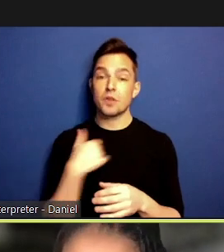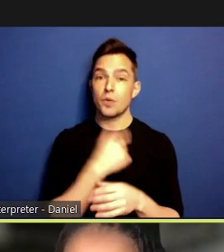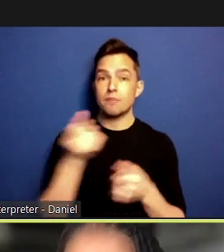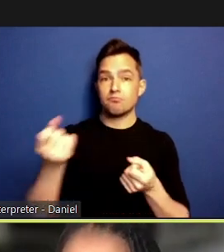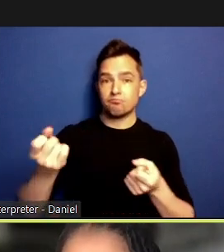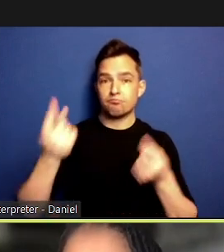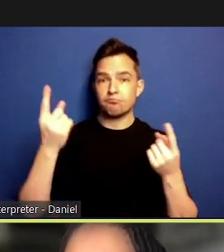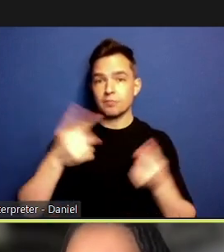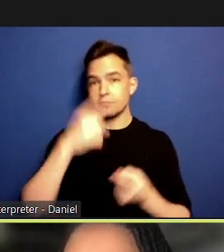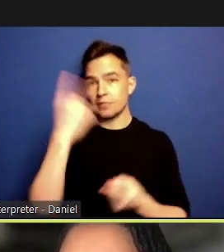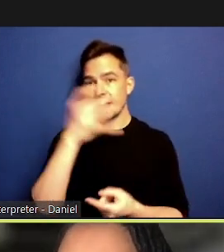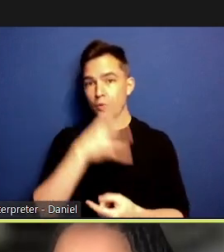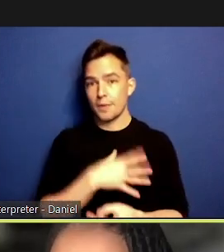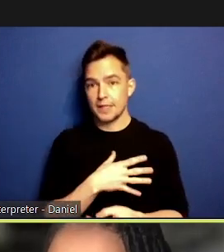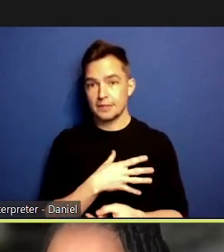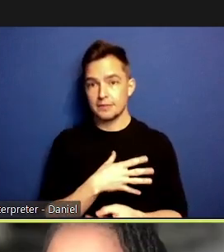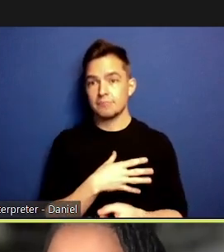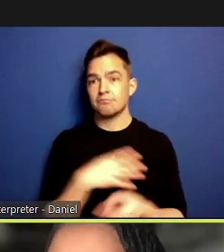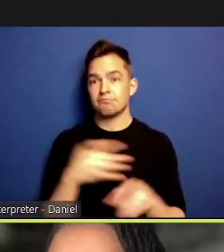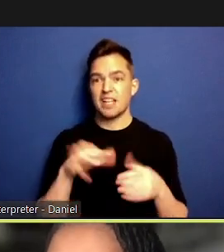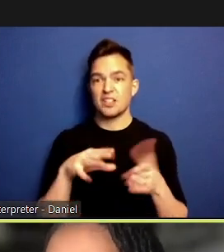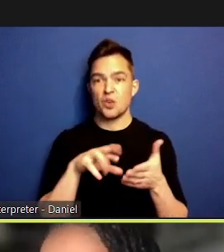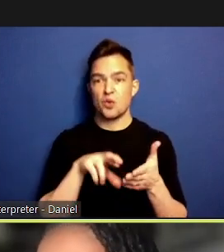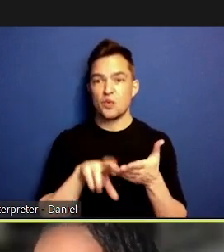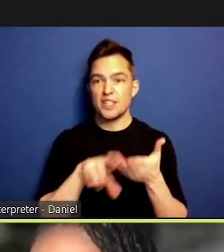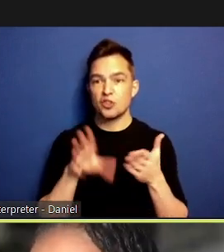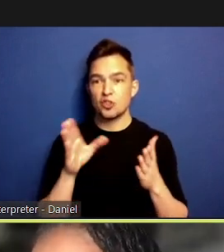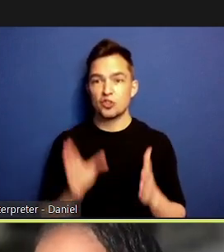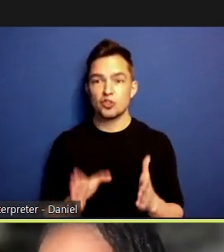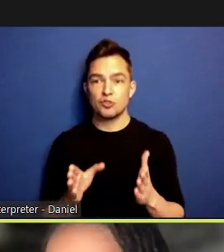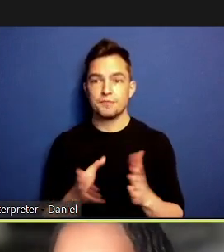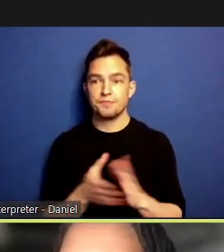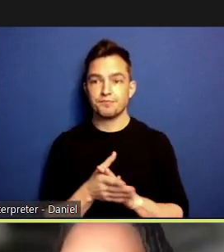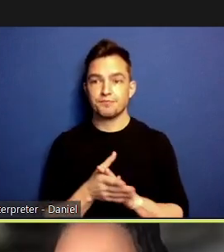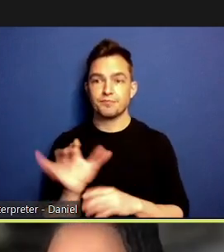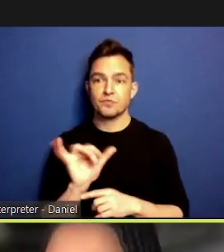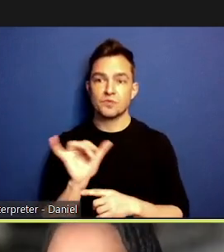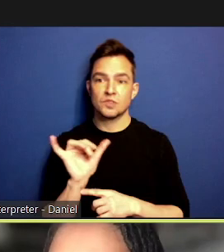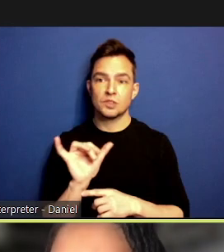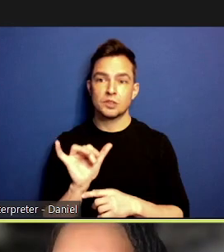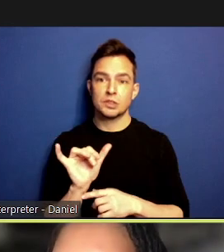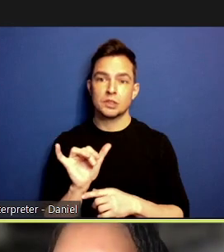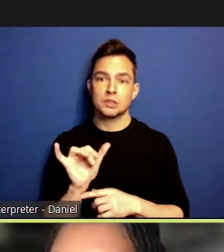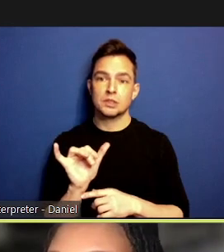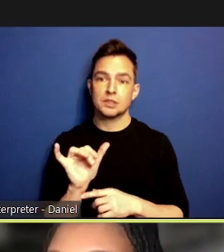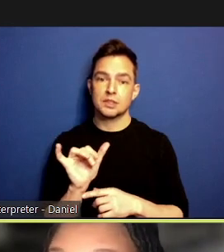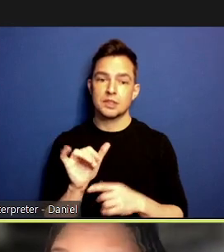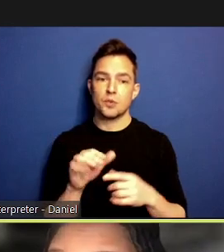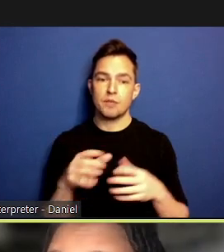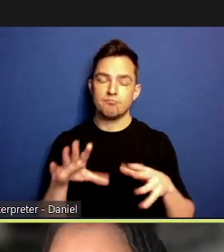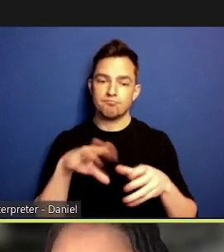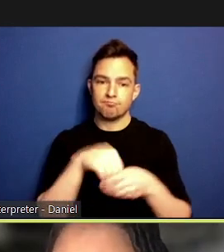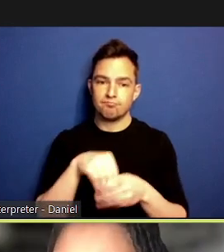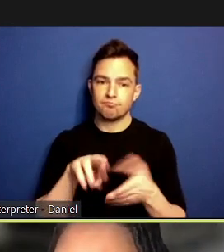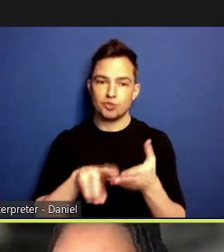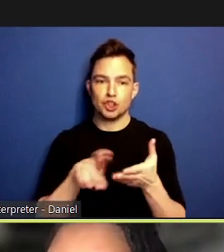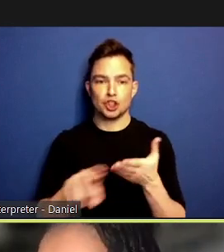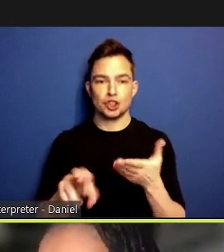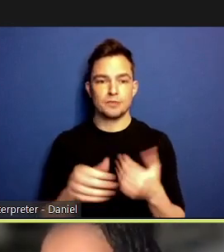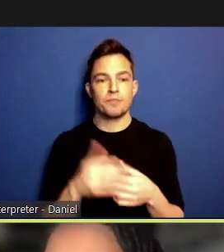women as researchers and the research. Right. And therefore, we bring our lived experiences